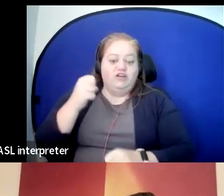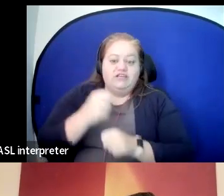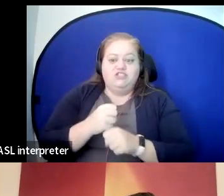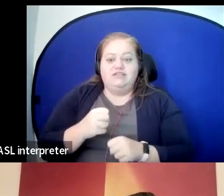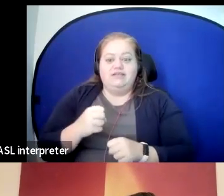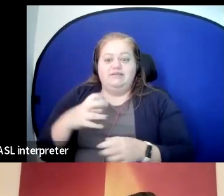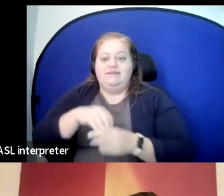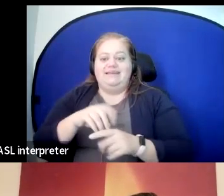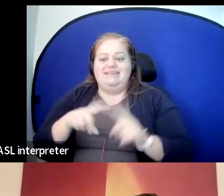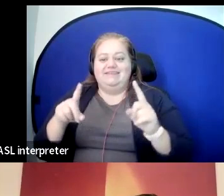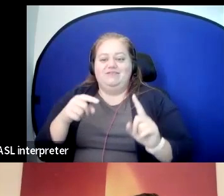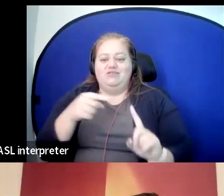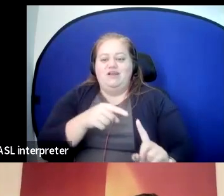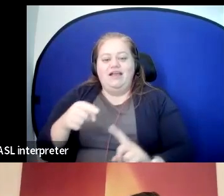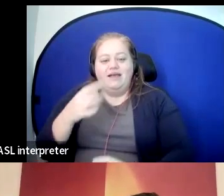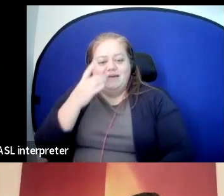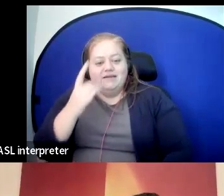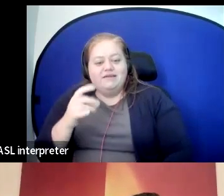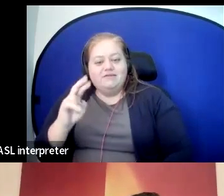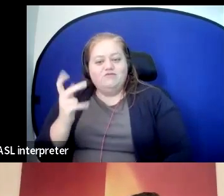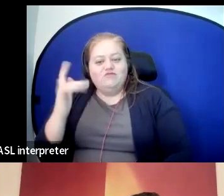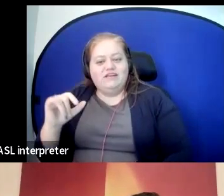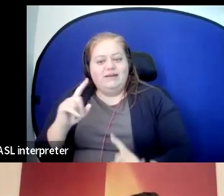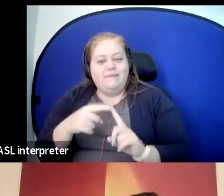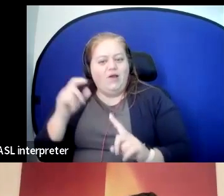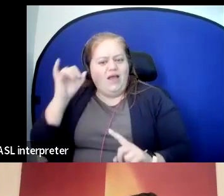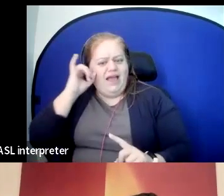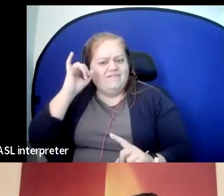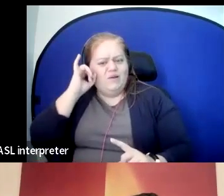I'm intrigued by Ricky's point about iPhones.